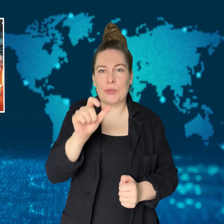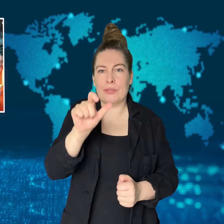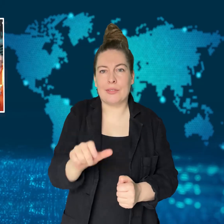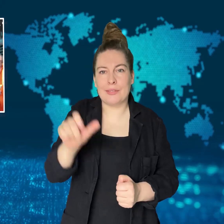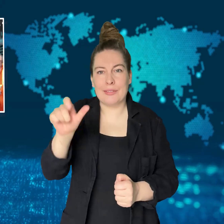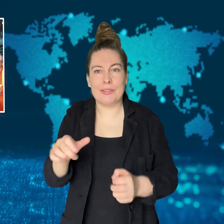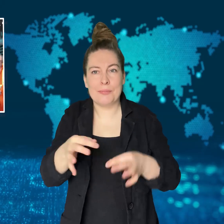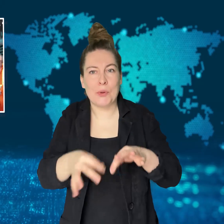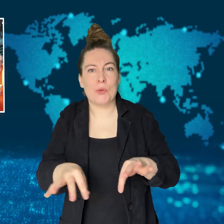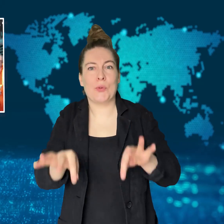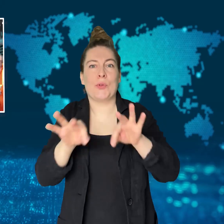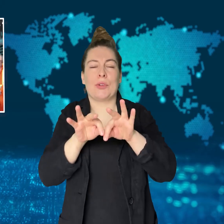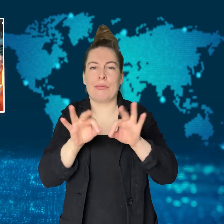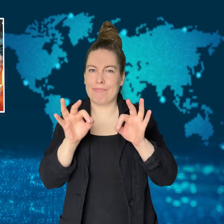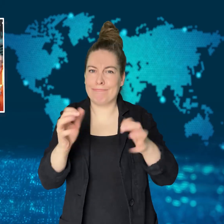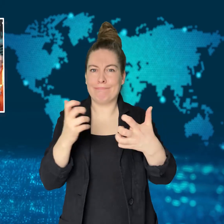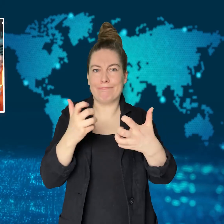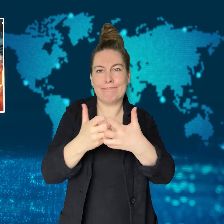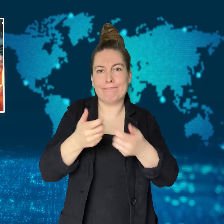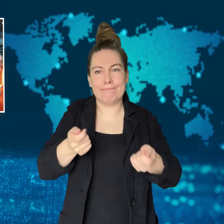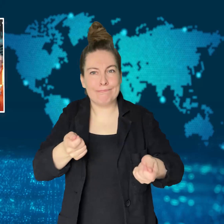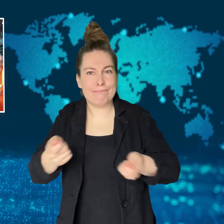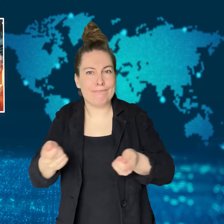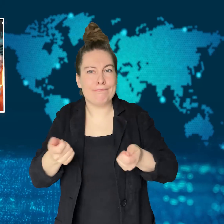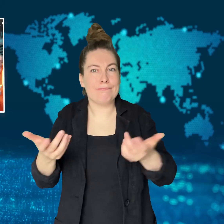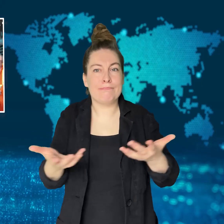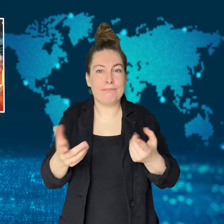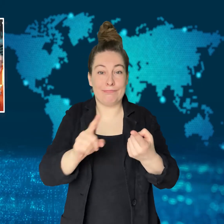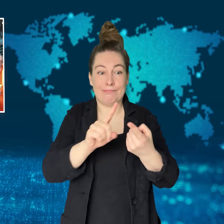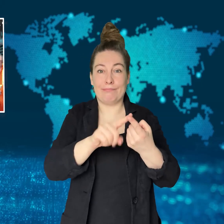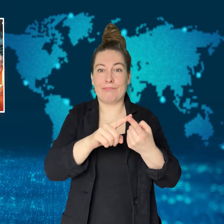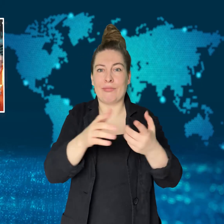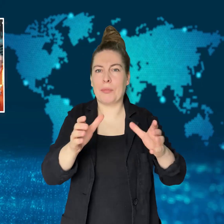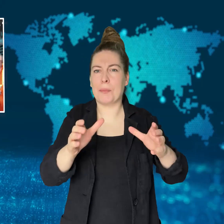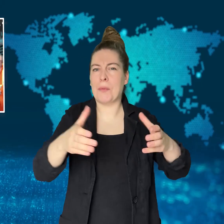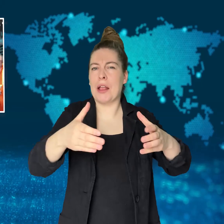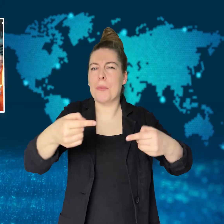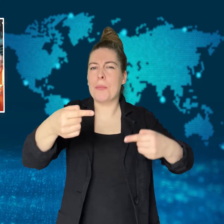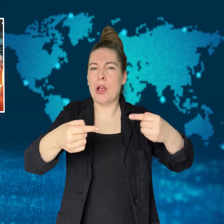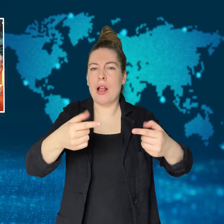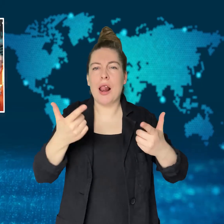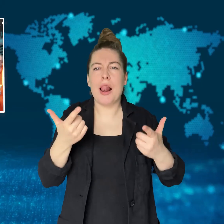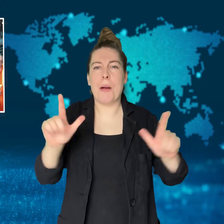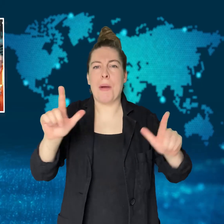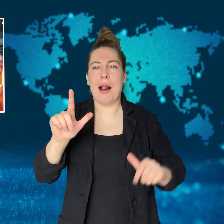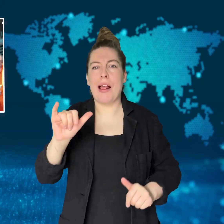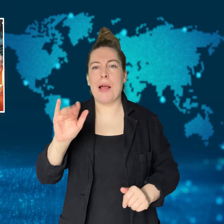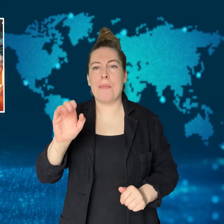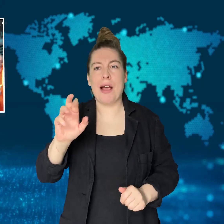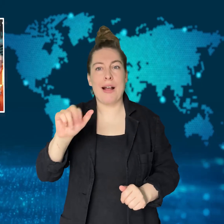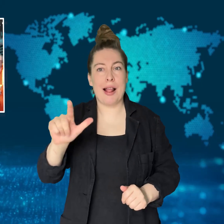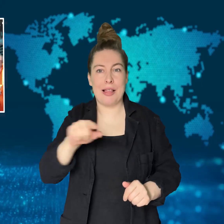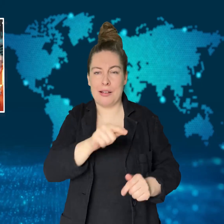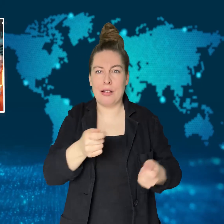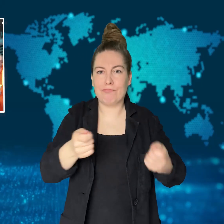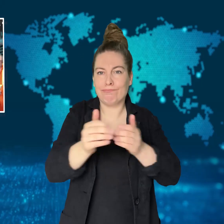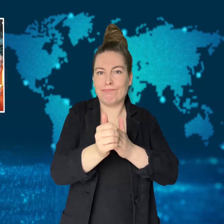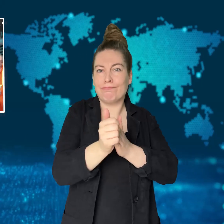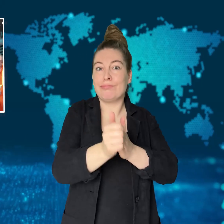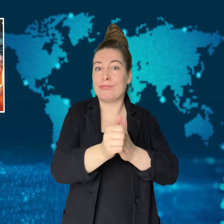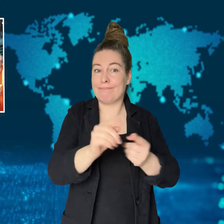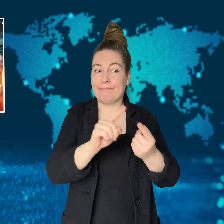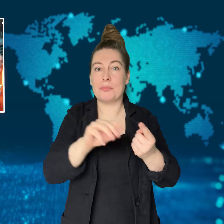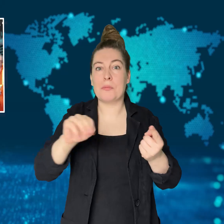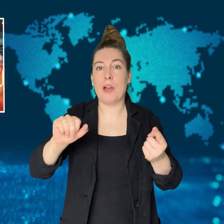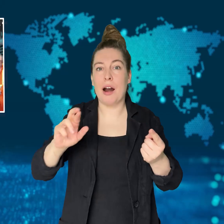candidates are most apt to be Mark Carney, the leader of the Liberal